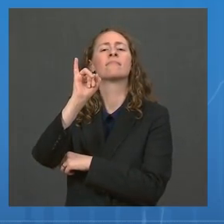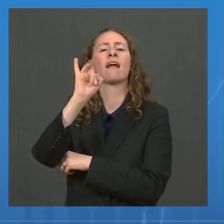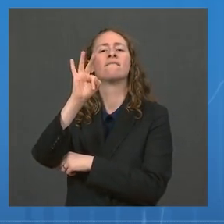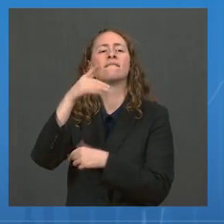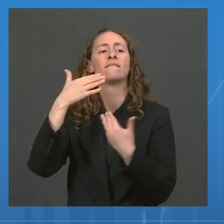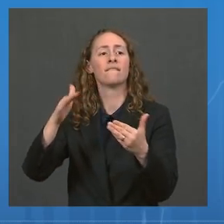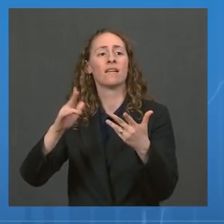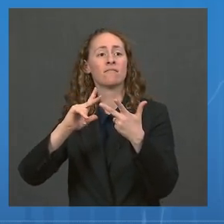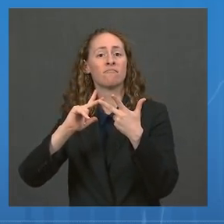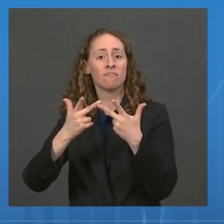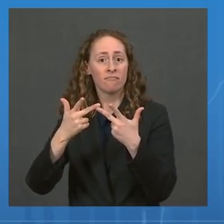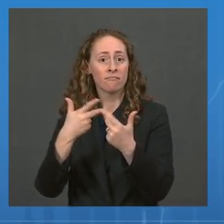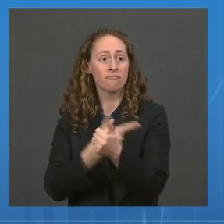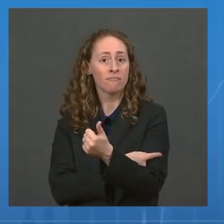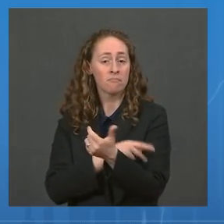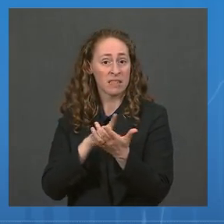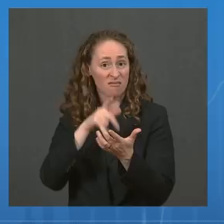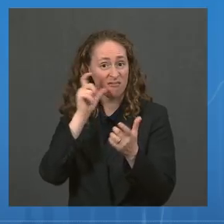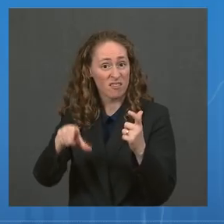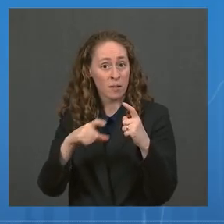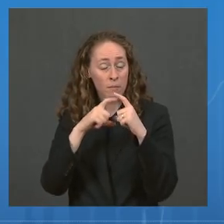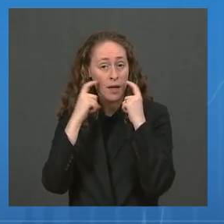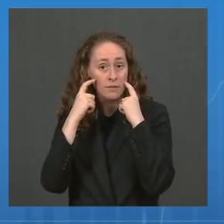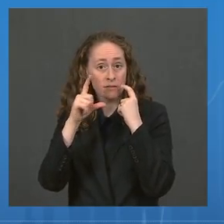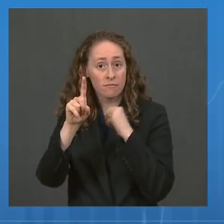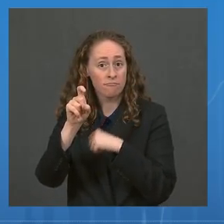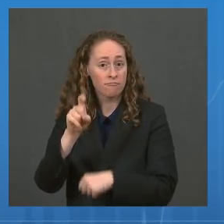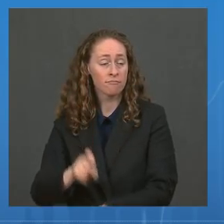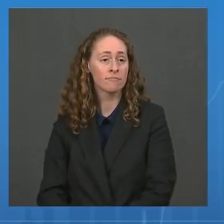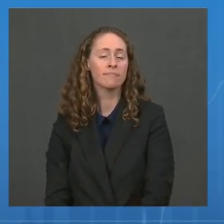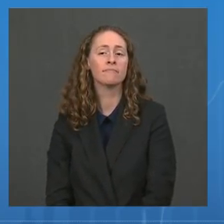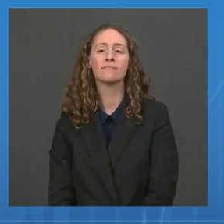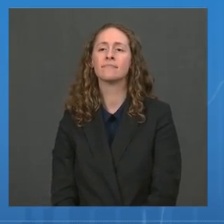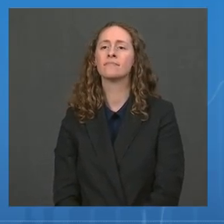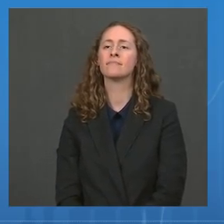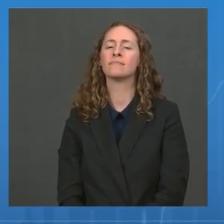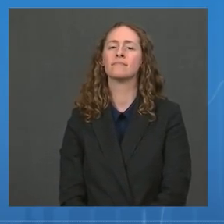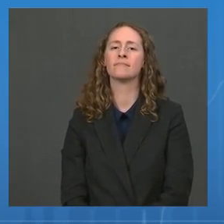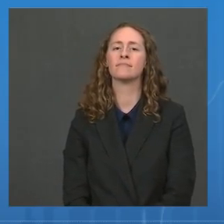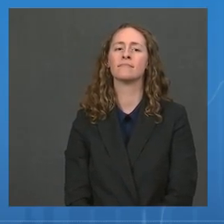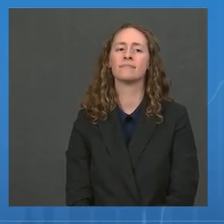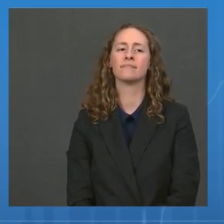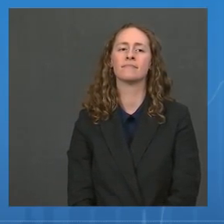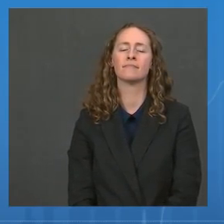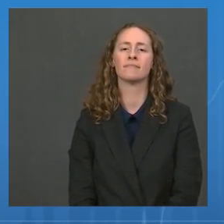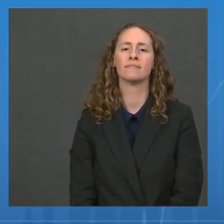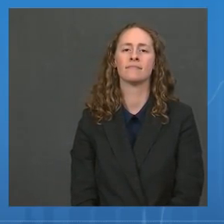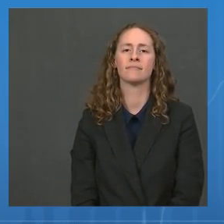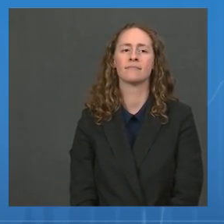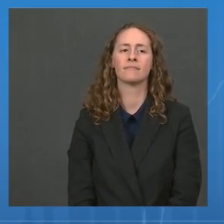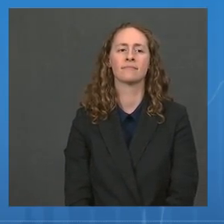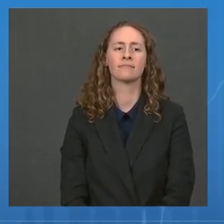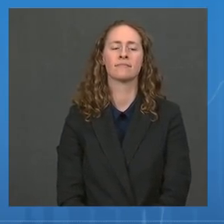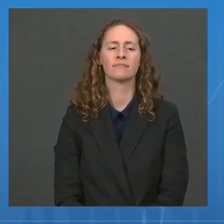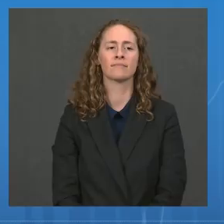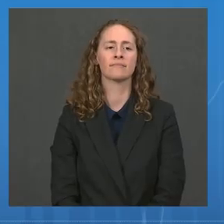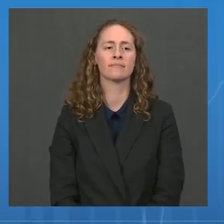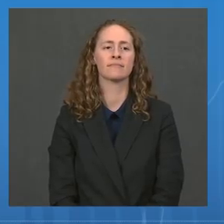in places where people who have not do? Mr. Zients: Why don't I take the first question, and then I'll turn to Dr. Walensky.